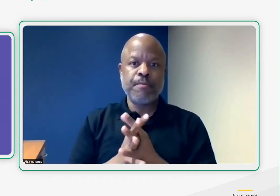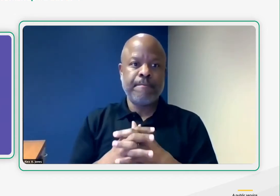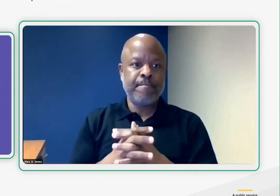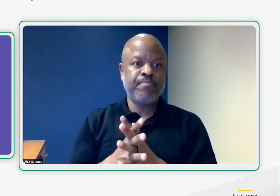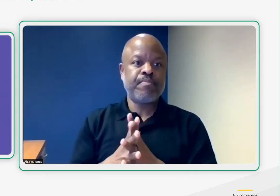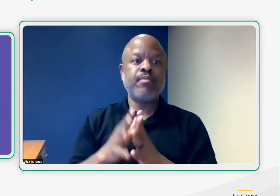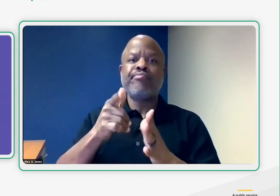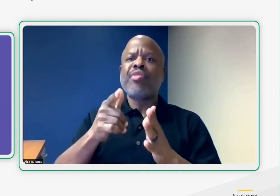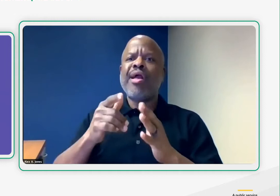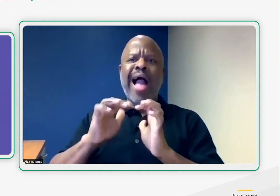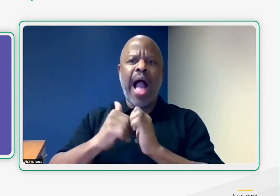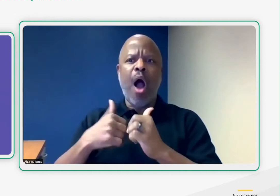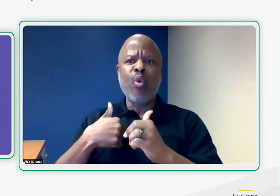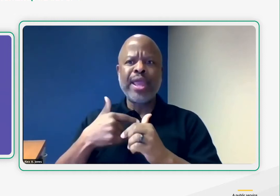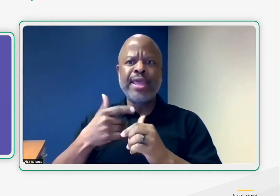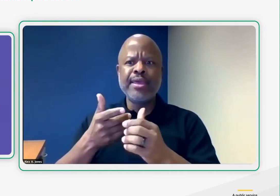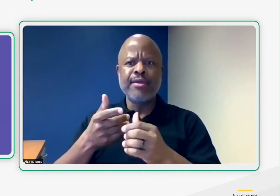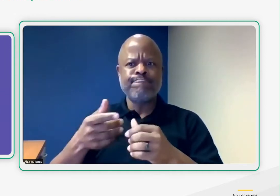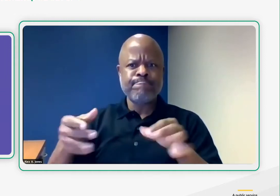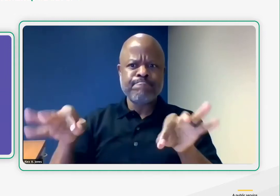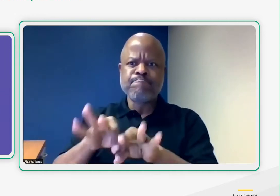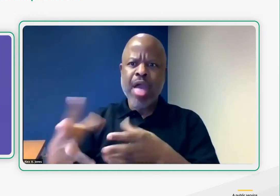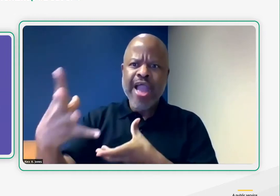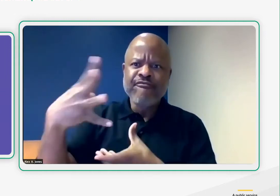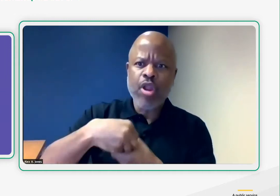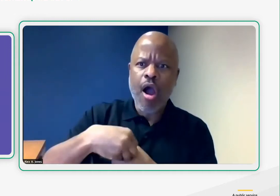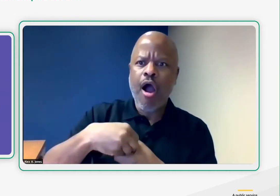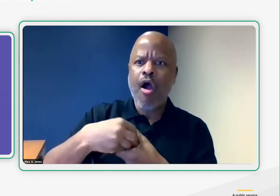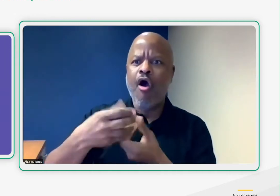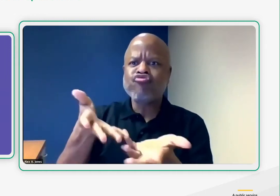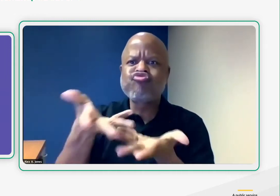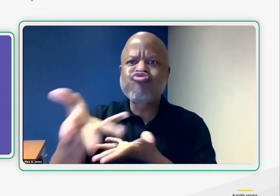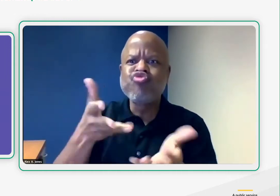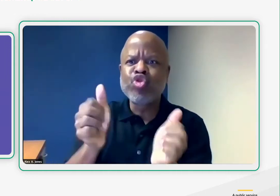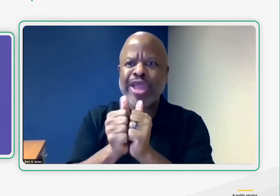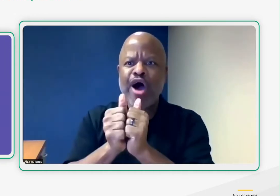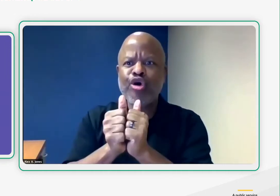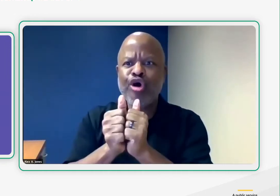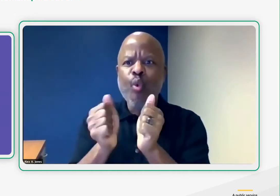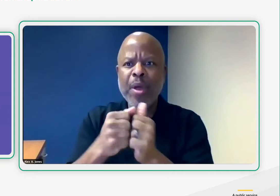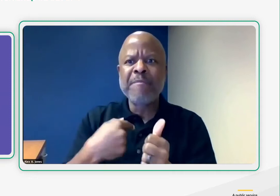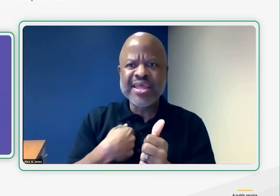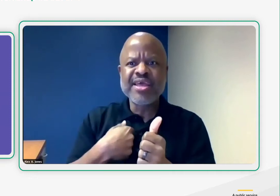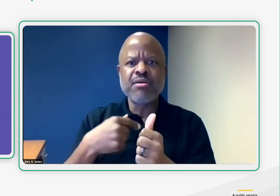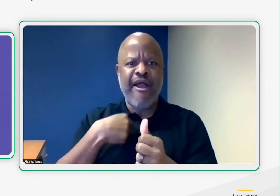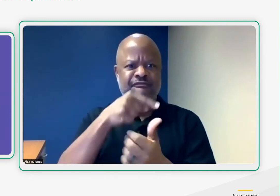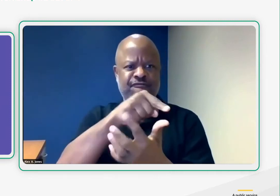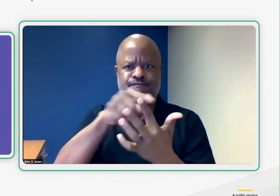Now, again, we do want to invite the audience to interact with us. That's very important to us.